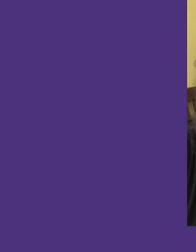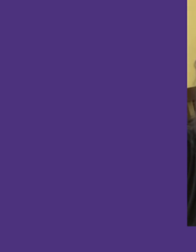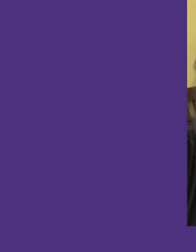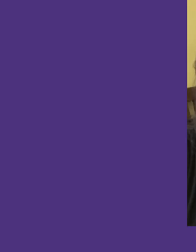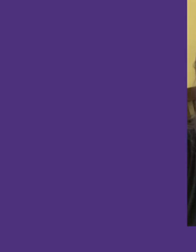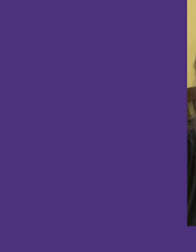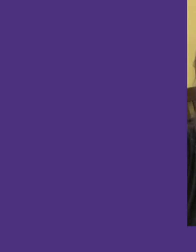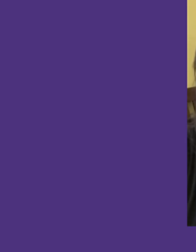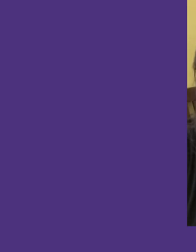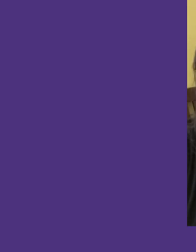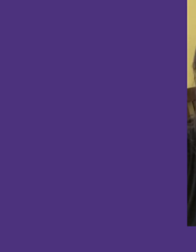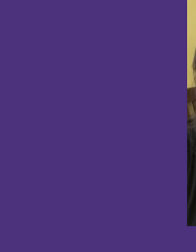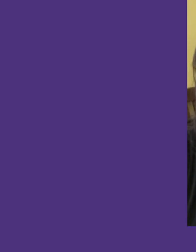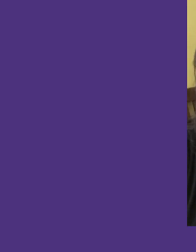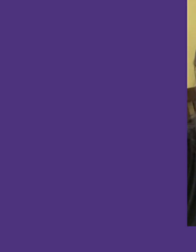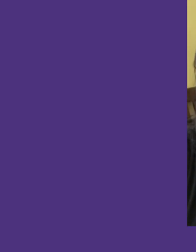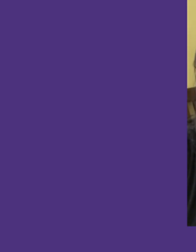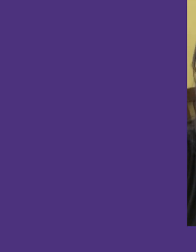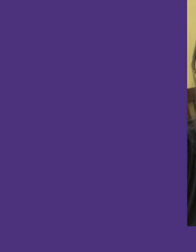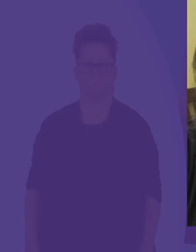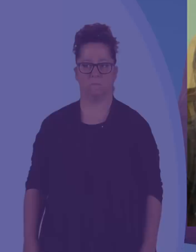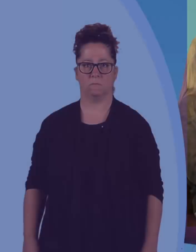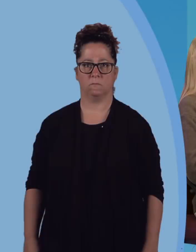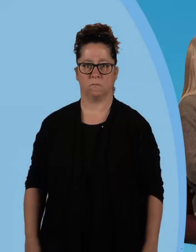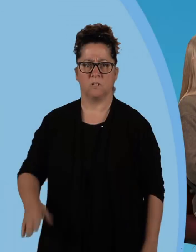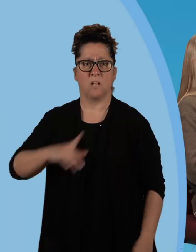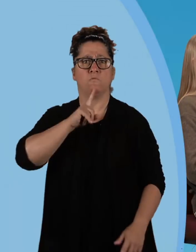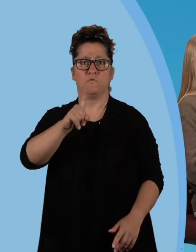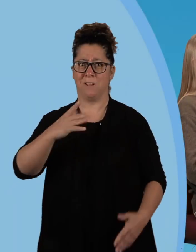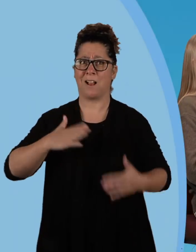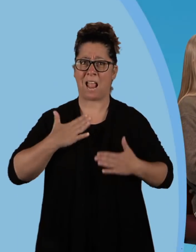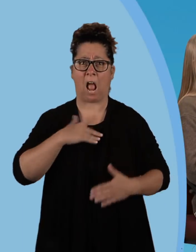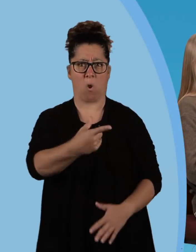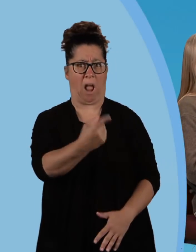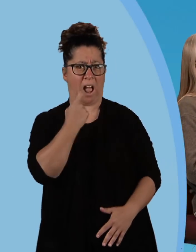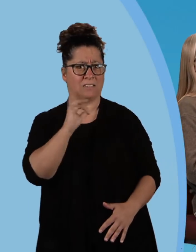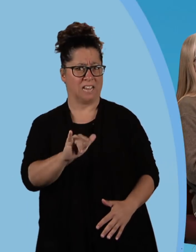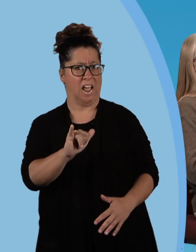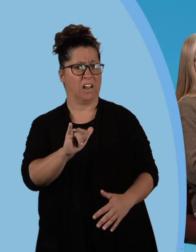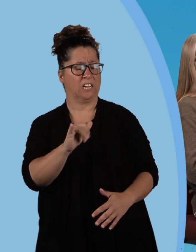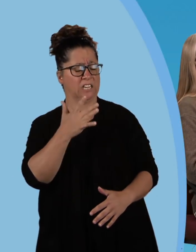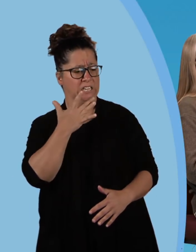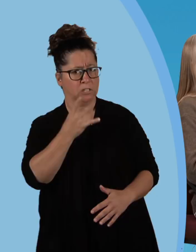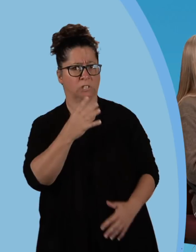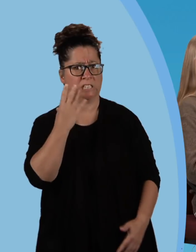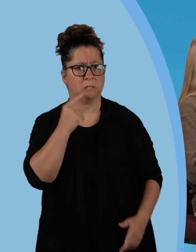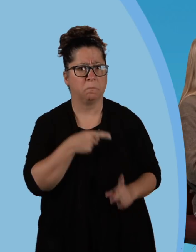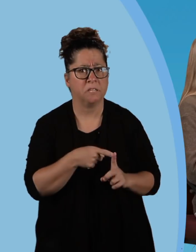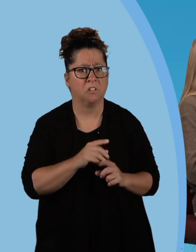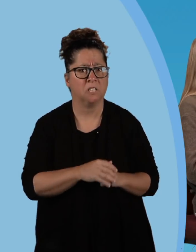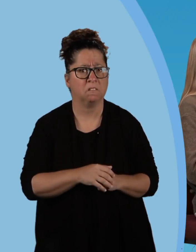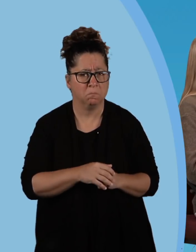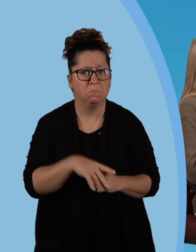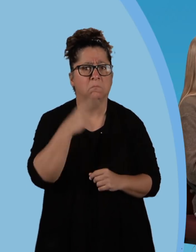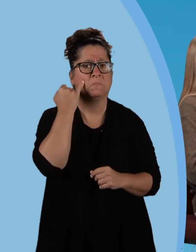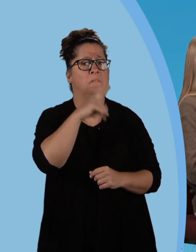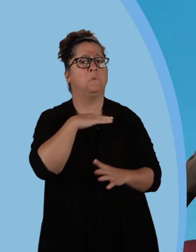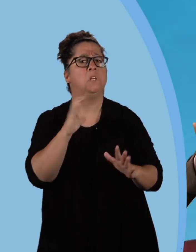and what is not interpreted? Thank you. Well, I'm really glad you asked about this interesting experience that you had.